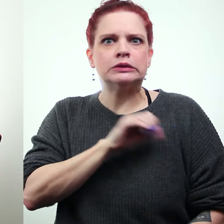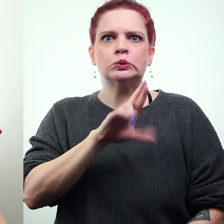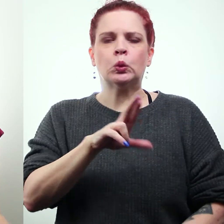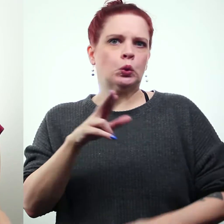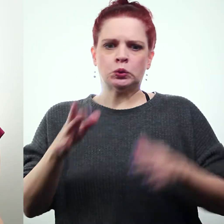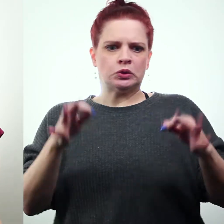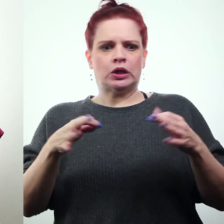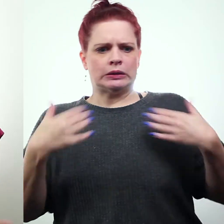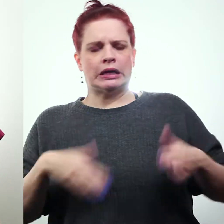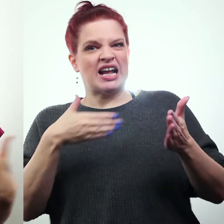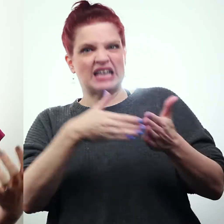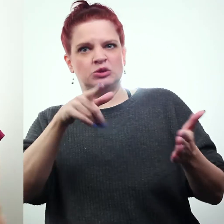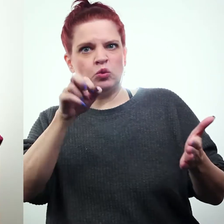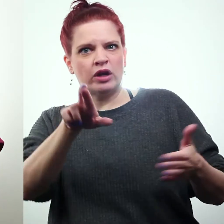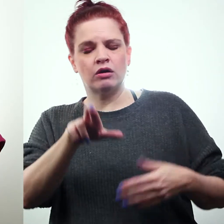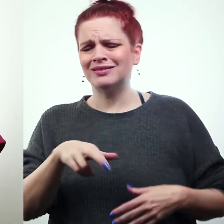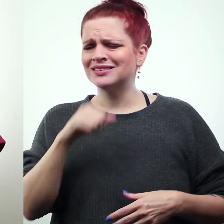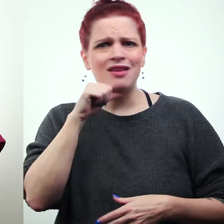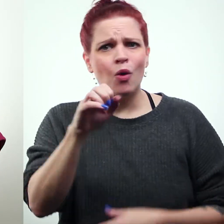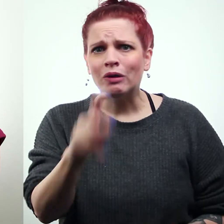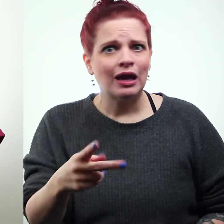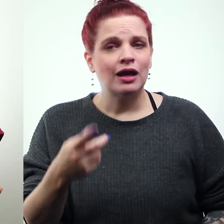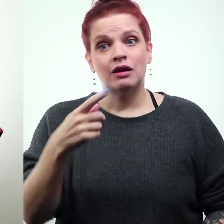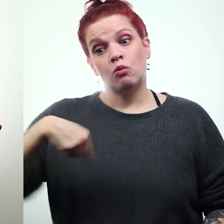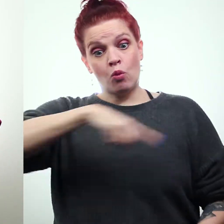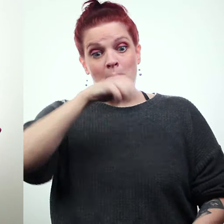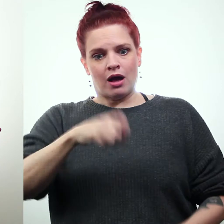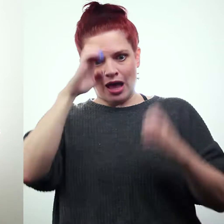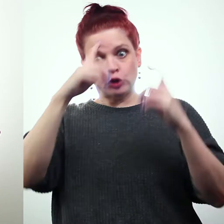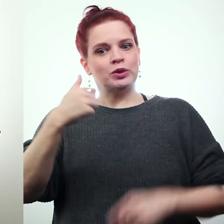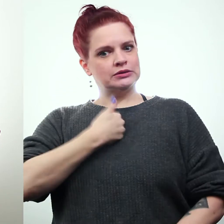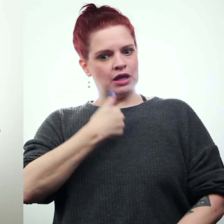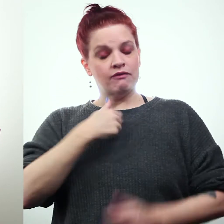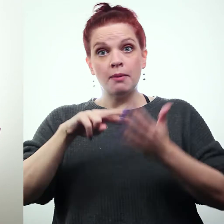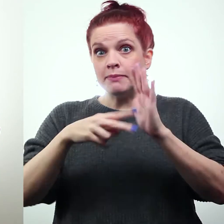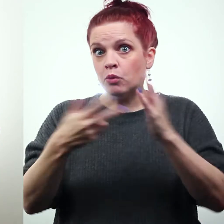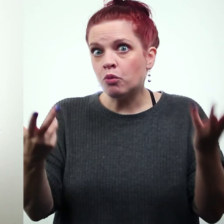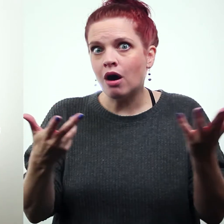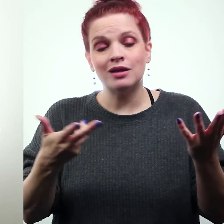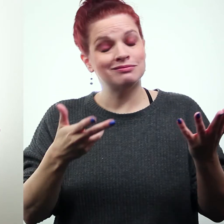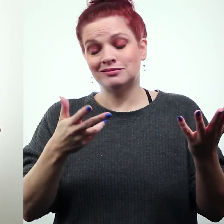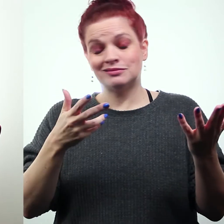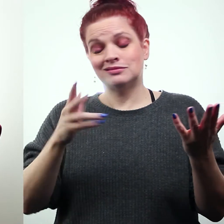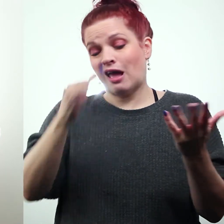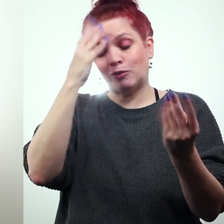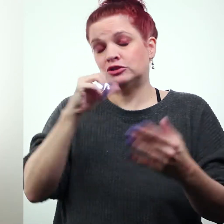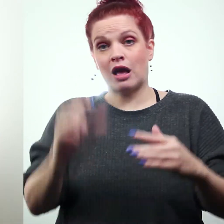These things are not okay. And there's so many more things out there that we need to educate ourselves on. Likely that means that that information's not just